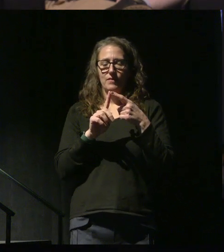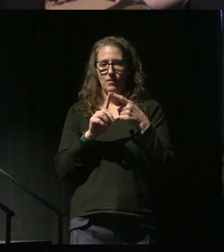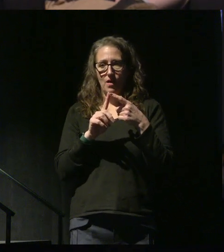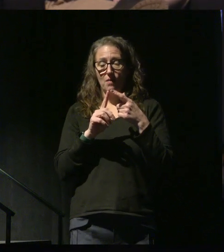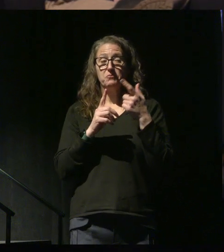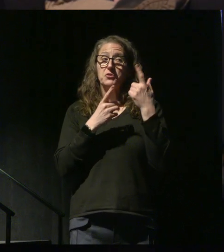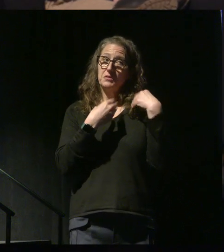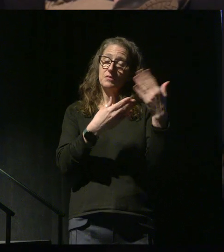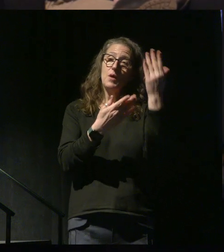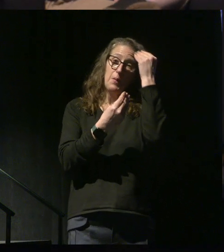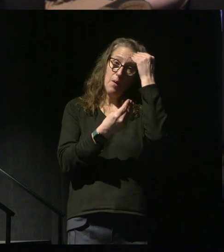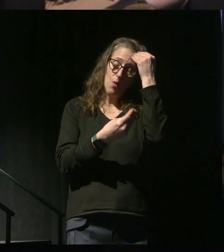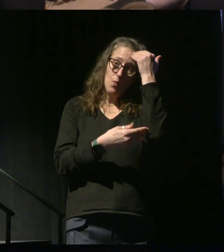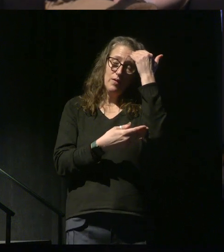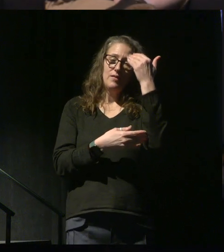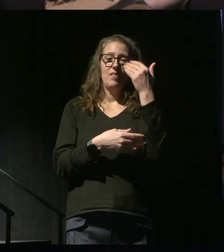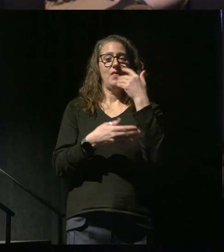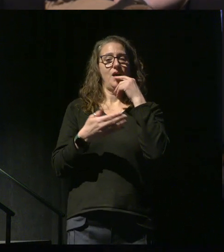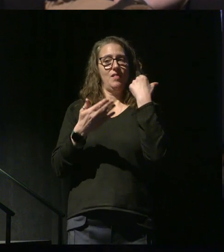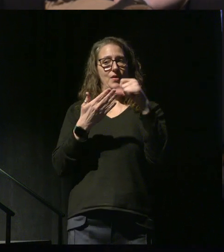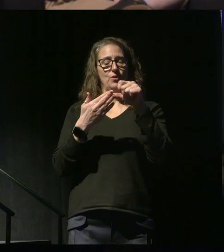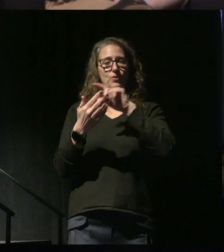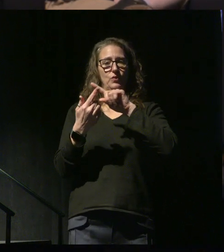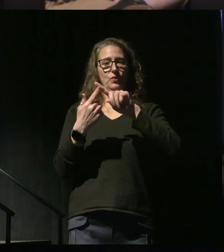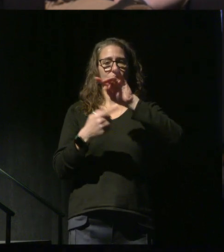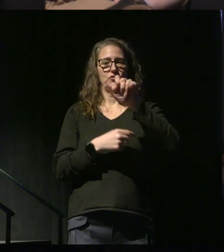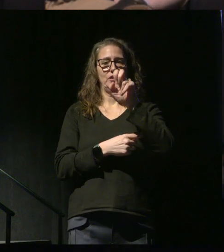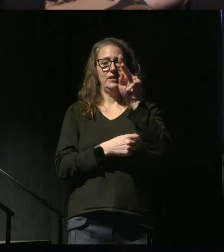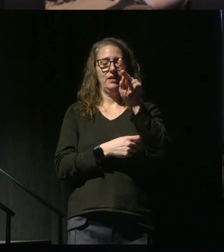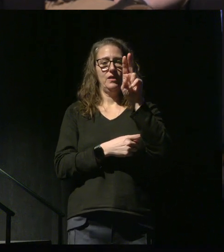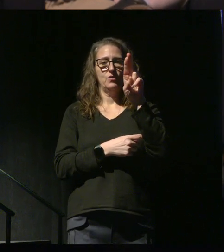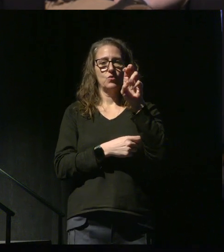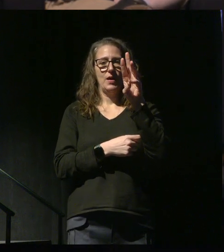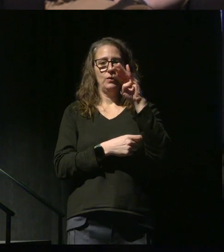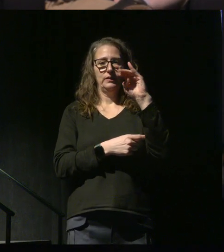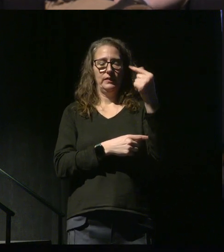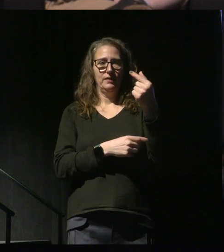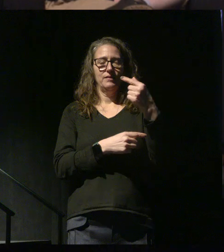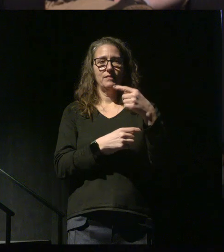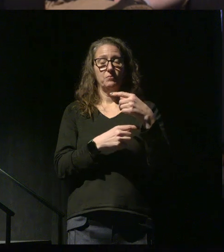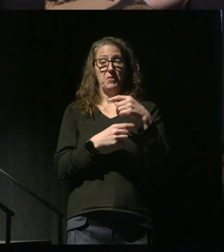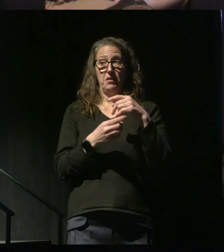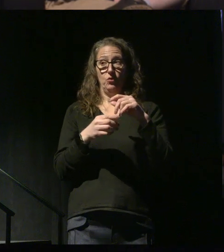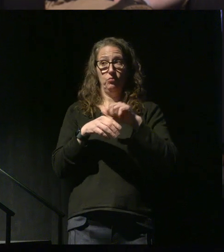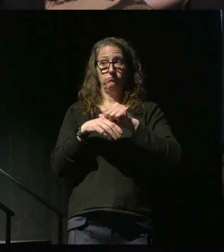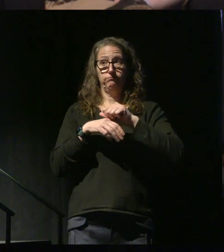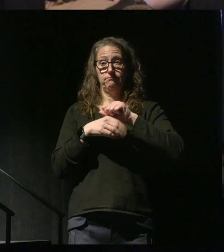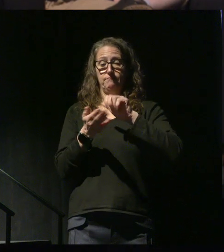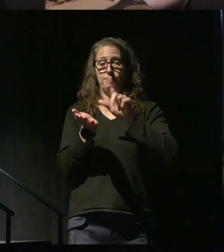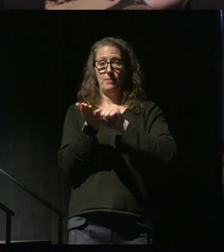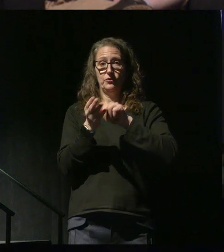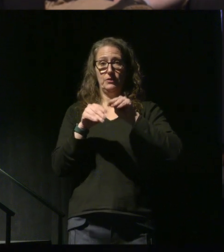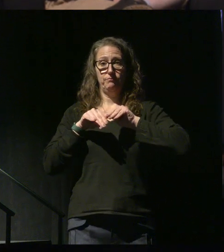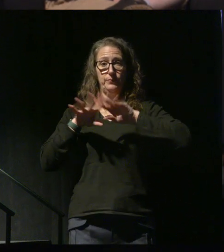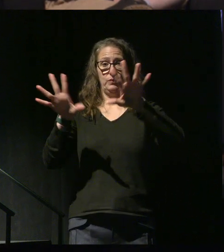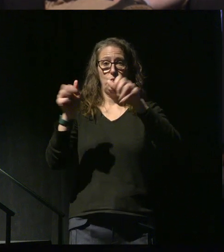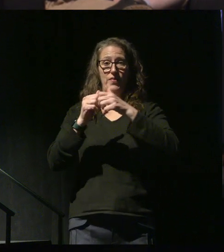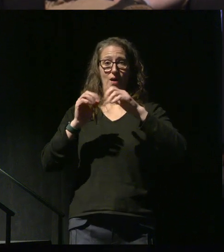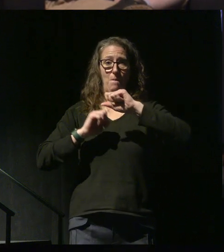to know that a letter to JK Rowling can exist. Oh yeah. And exist without pushback, right. The rest of of my day I often skilled related,